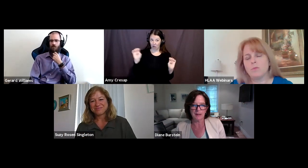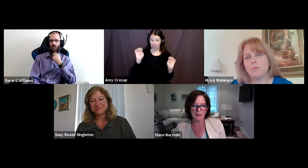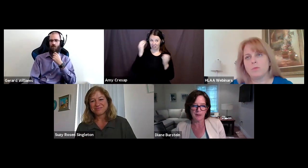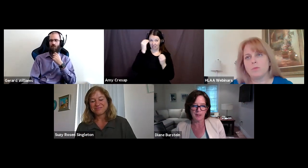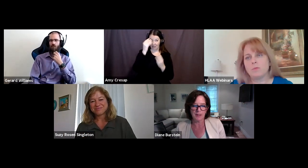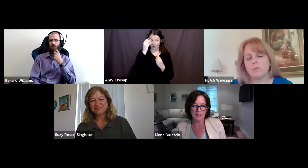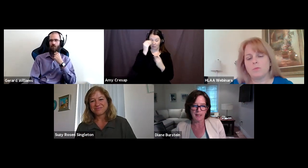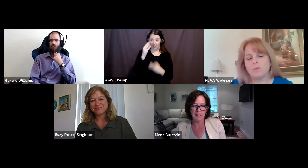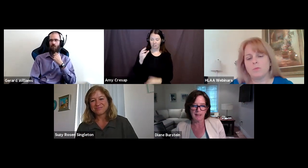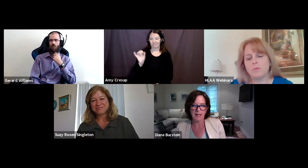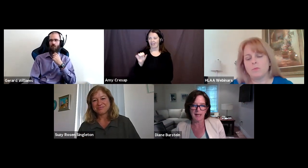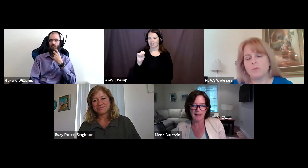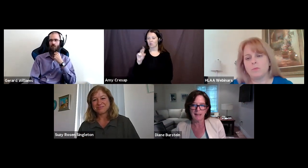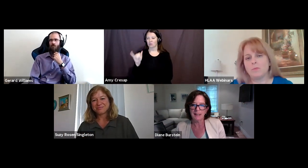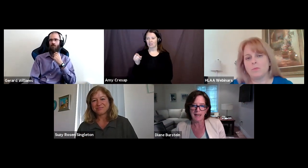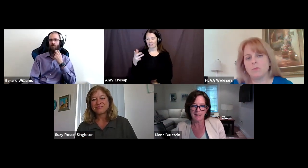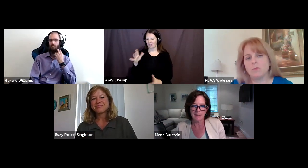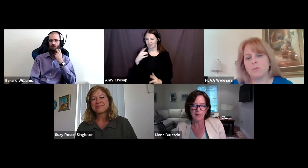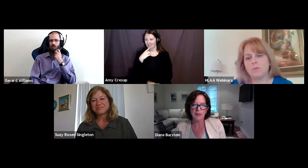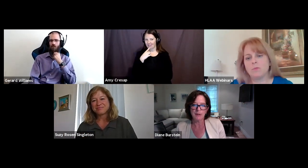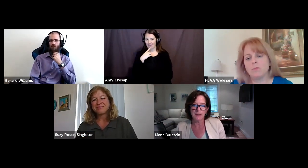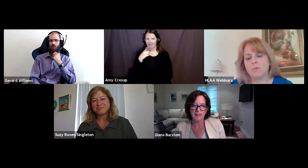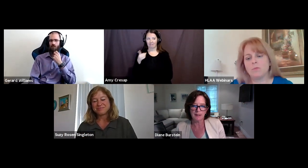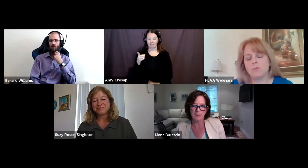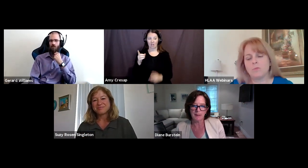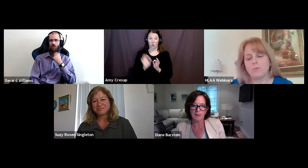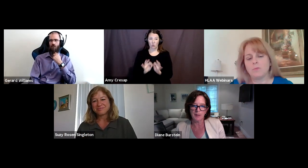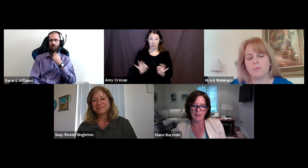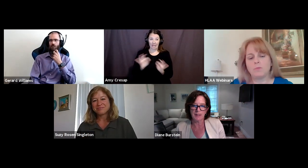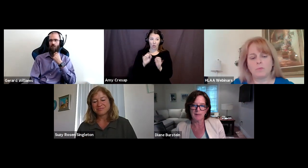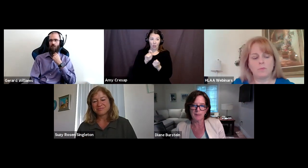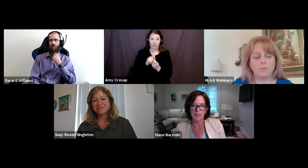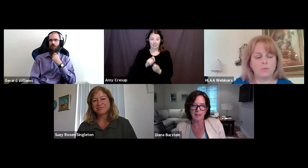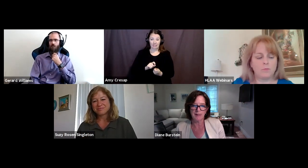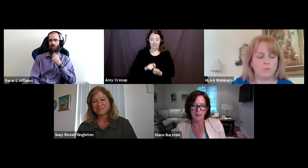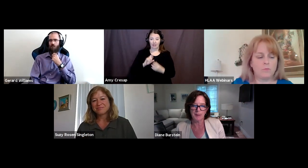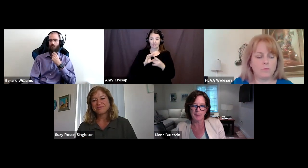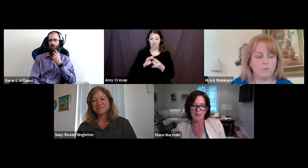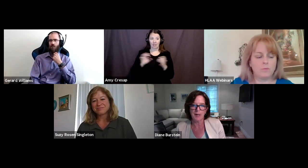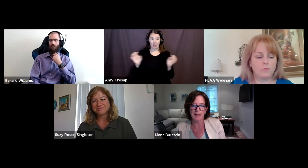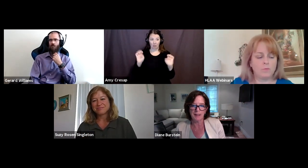as Suzy said, that has a critical details about emergency information have to be provided